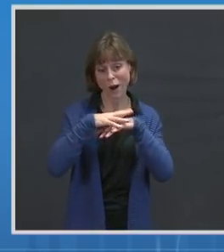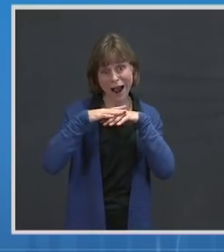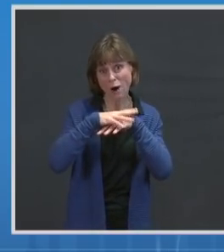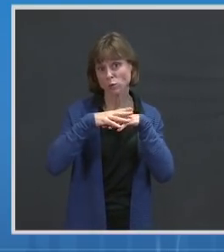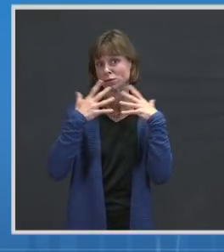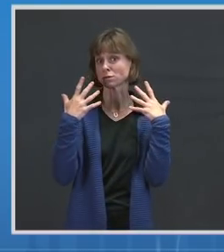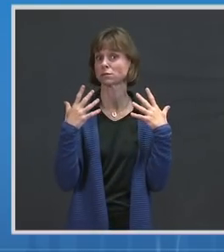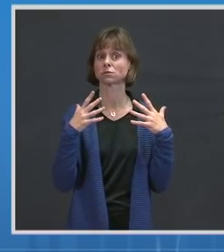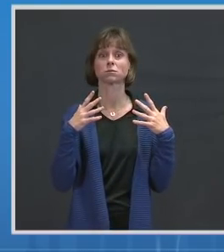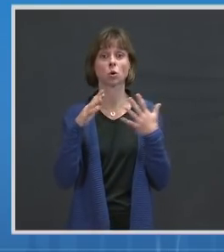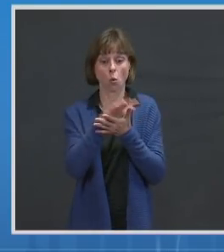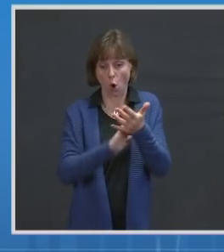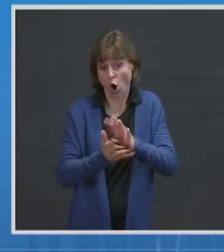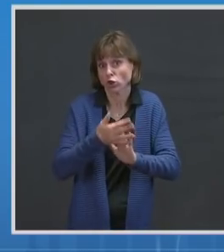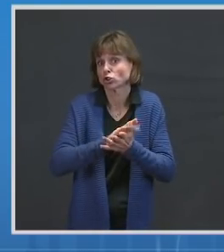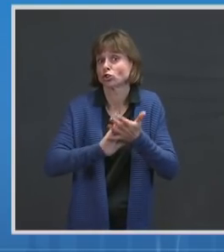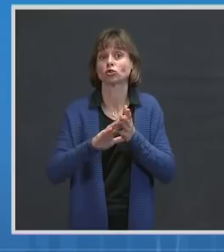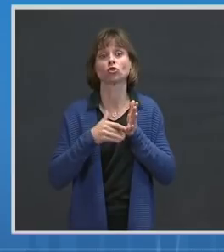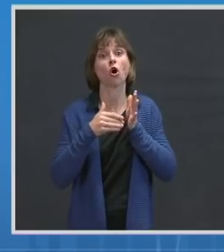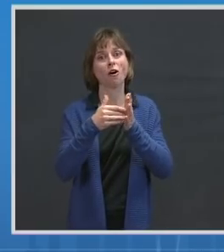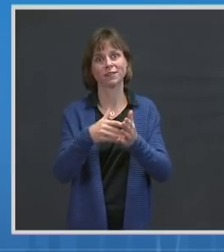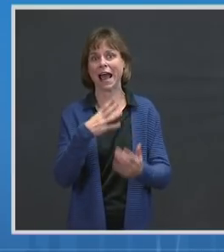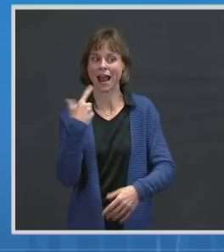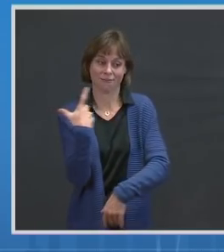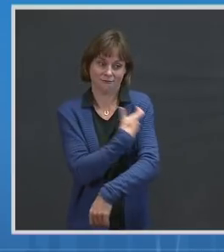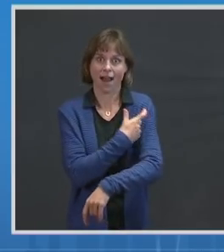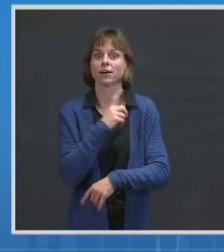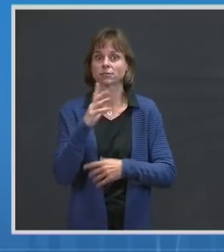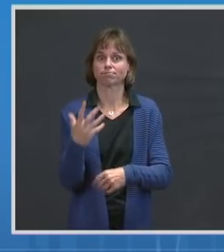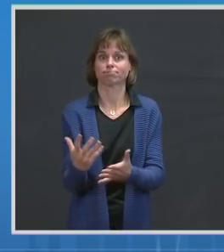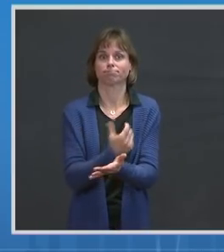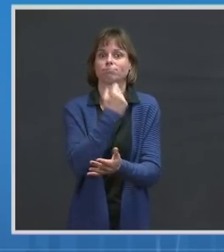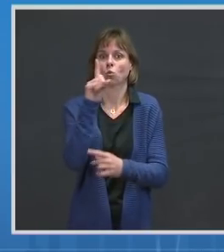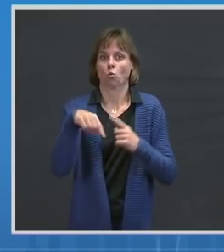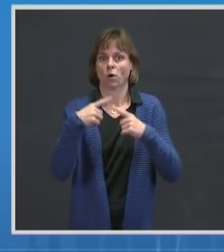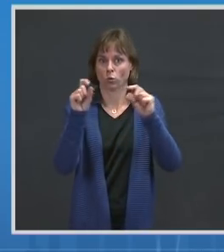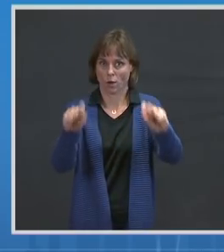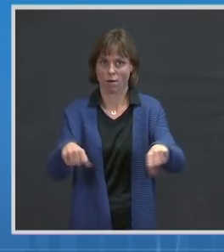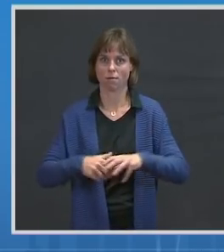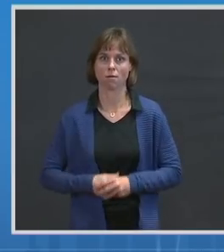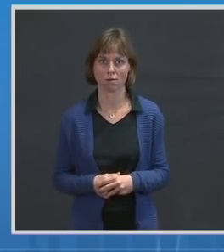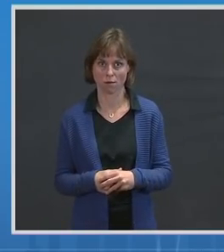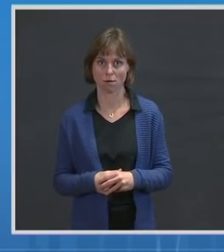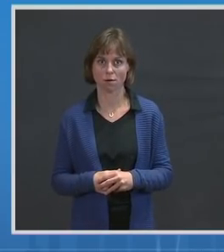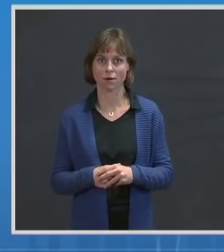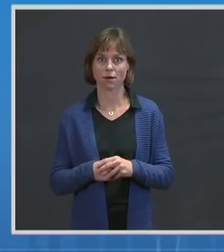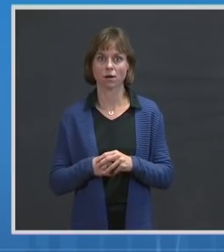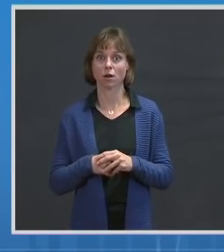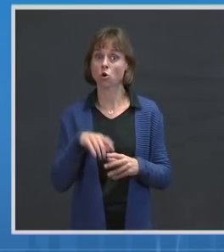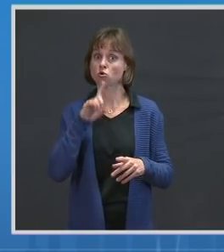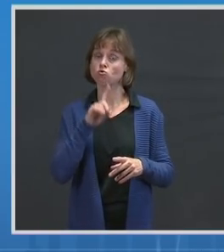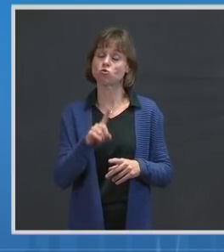and getting vaccinated when the vaccine is available to you. It is more important than ever for us to do everything